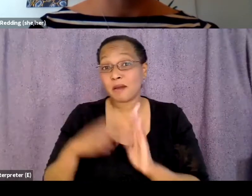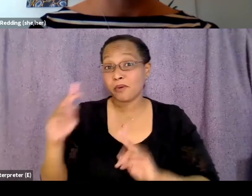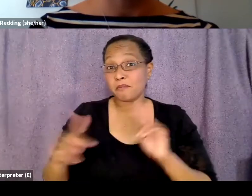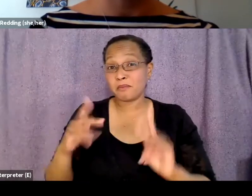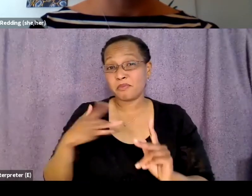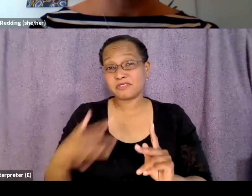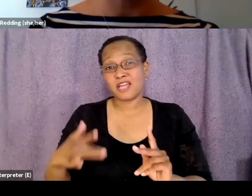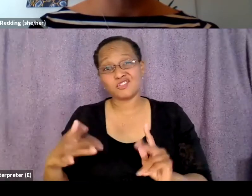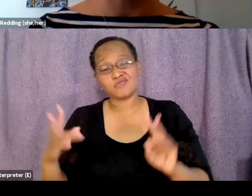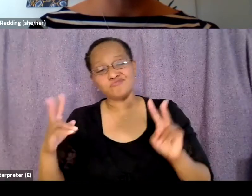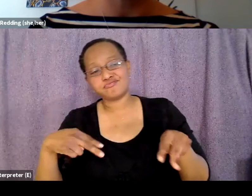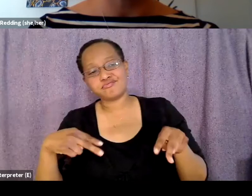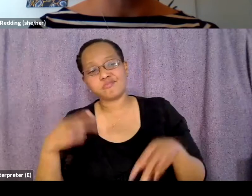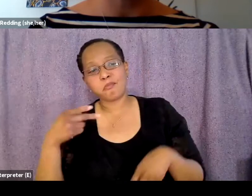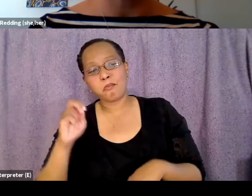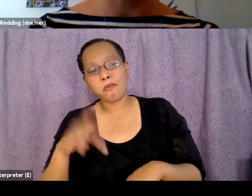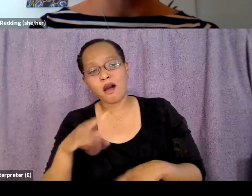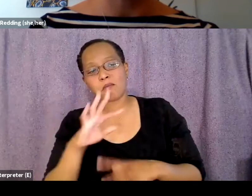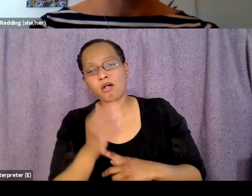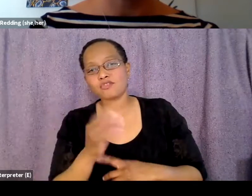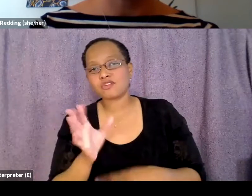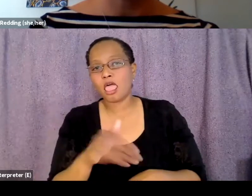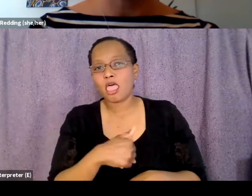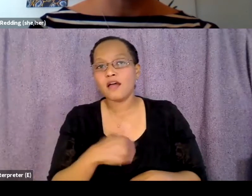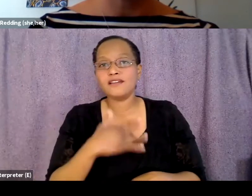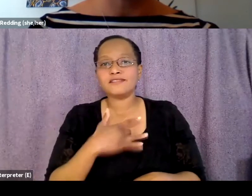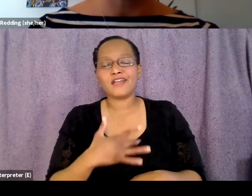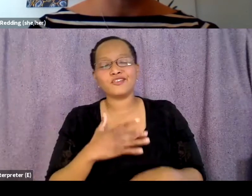on pop culture and they tend to treat it like it's this nonsensical.